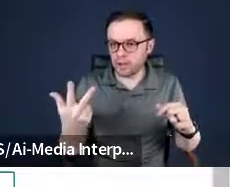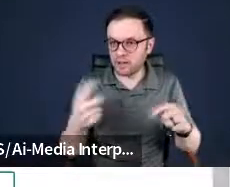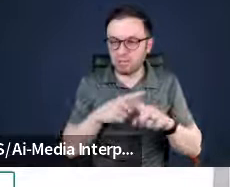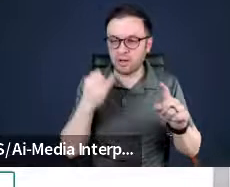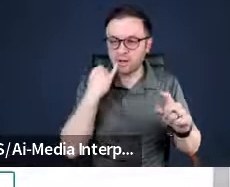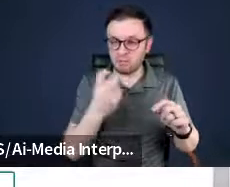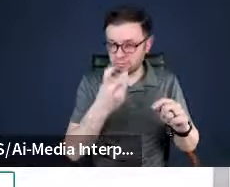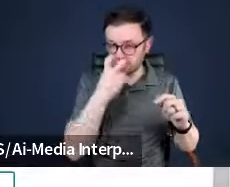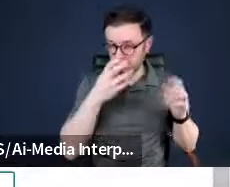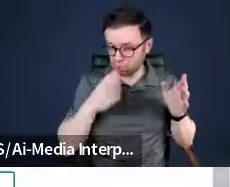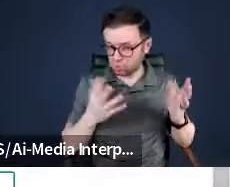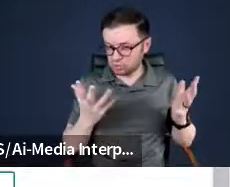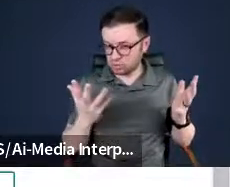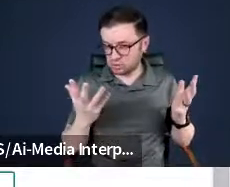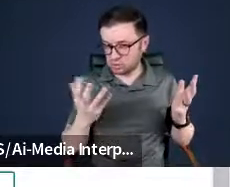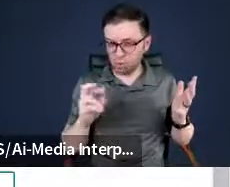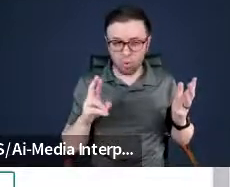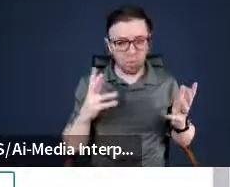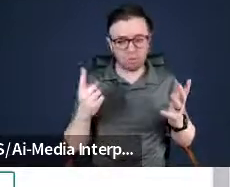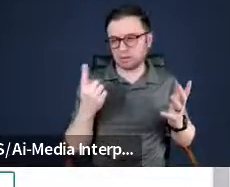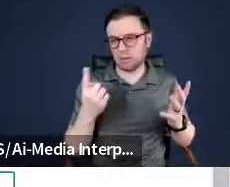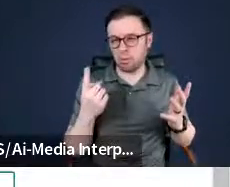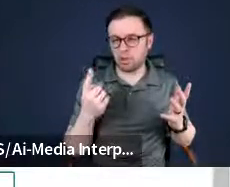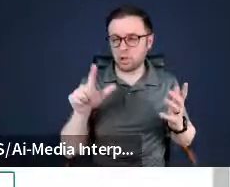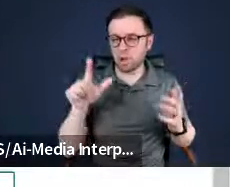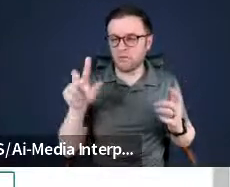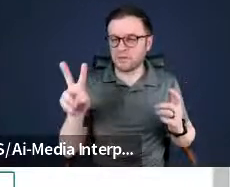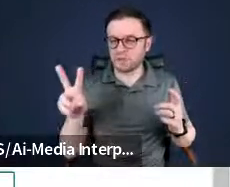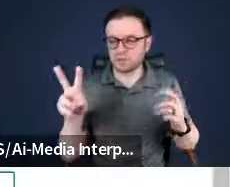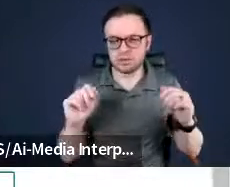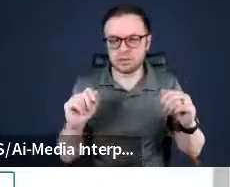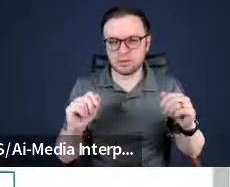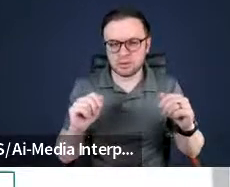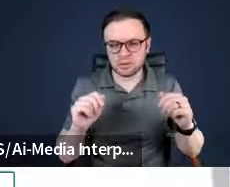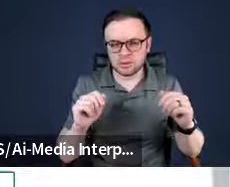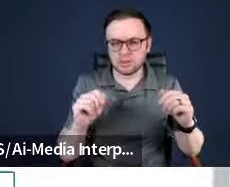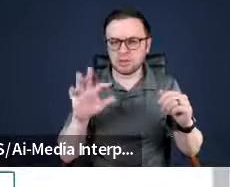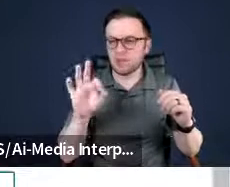what heading one looks like and what heading two looks like and what a heading three looks like.